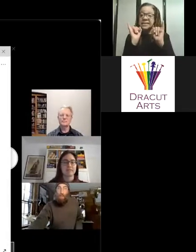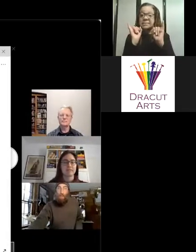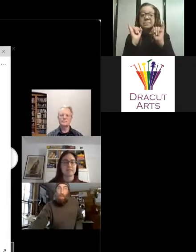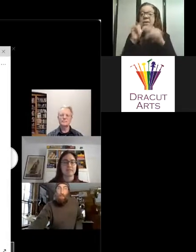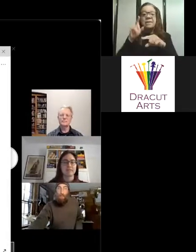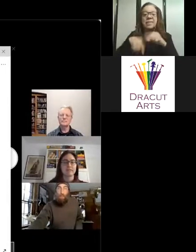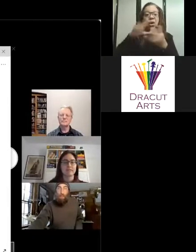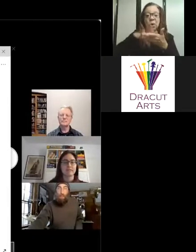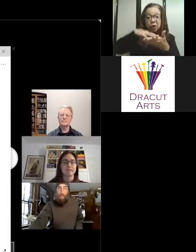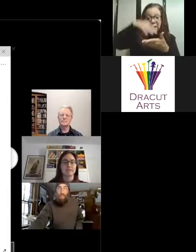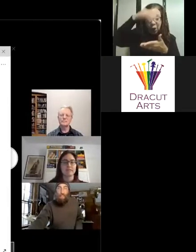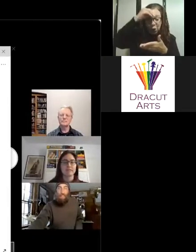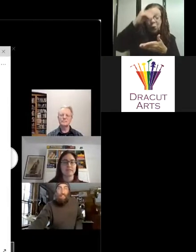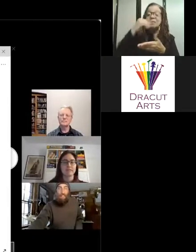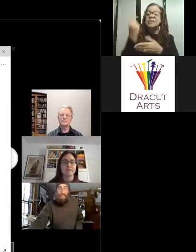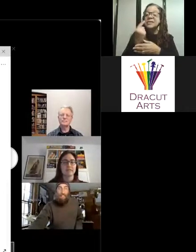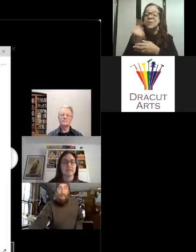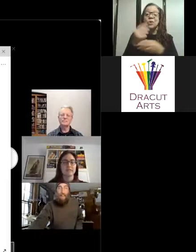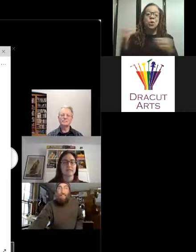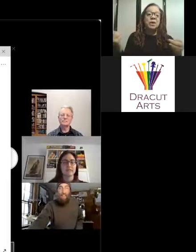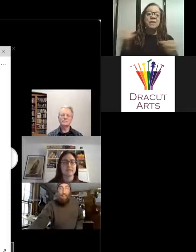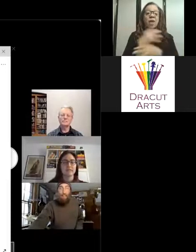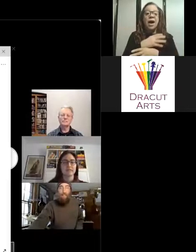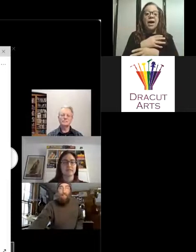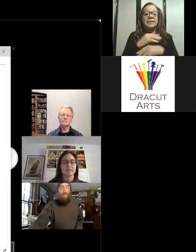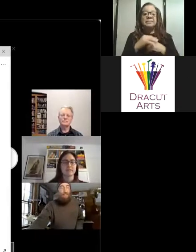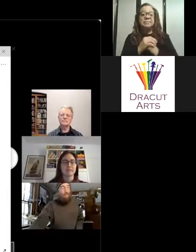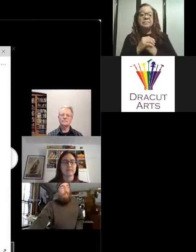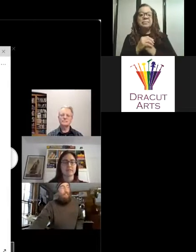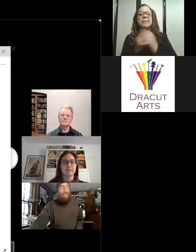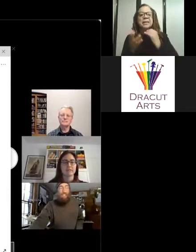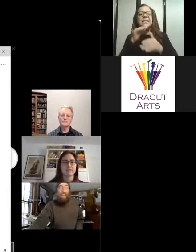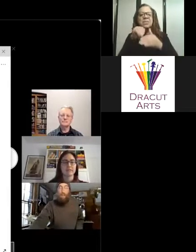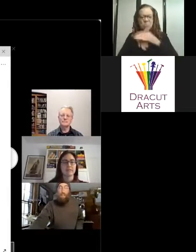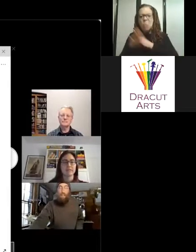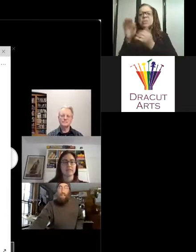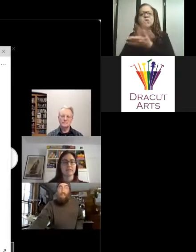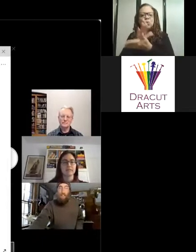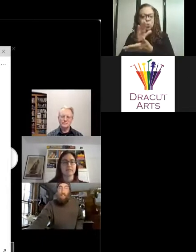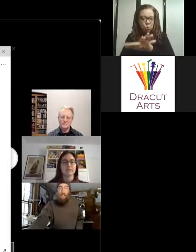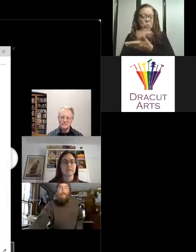could be either frightened or licked"-- maybe that's the game, let's go into school and see how much we can scare the teacher,